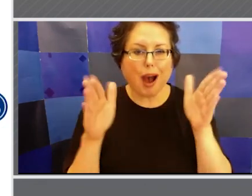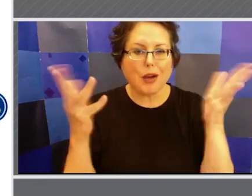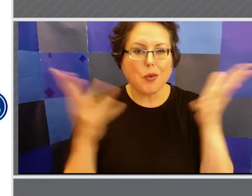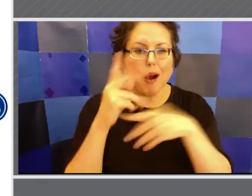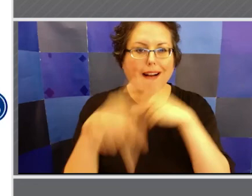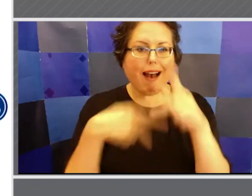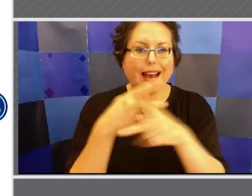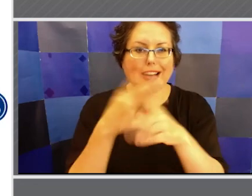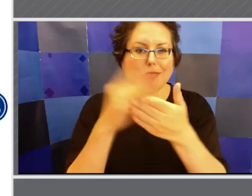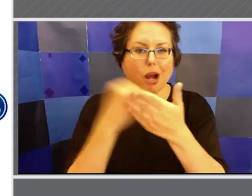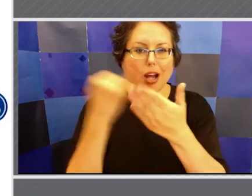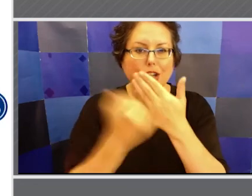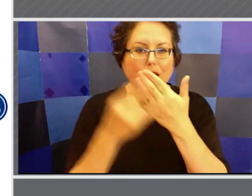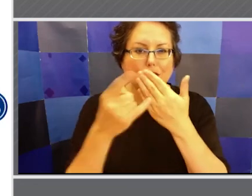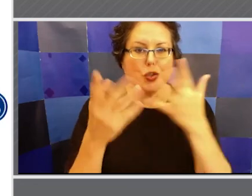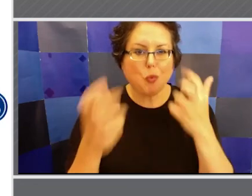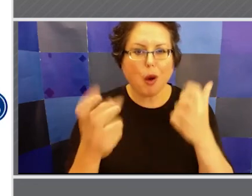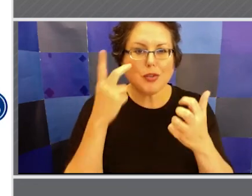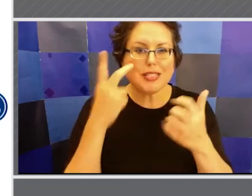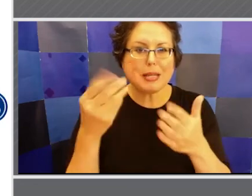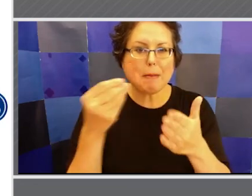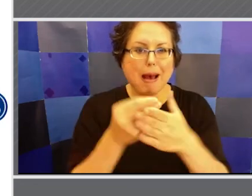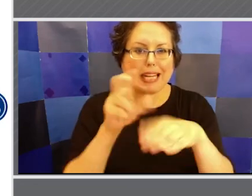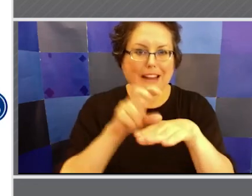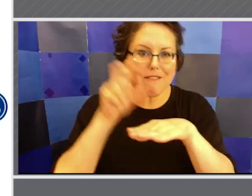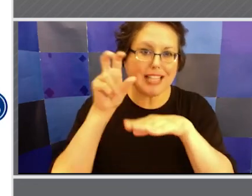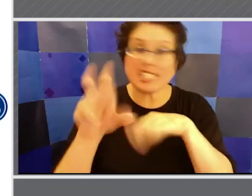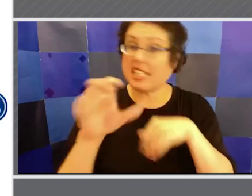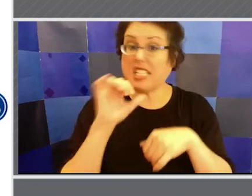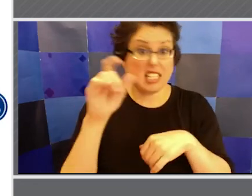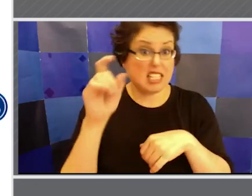more investment in it doesn't have to be in a specific location.